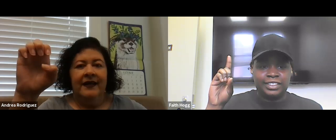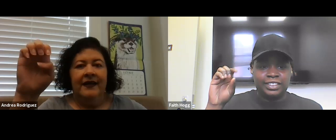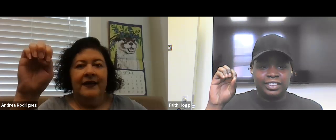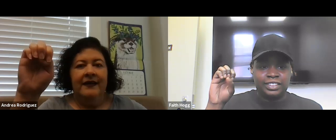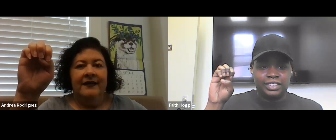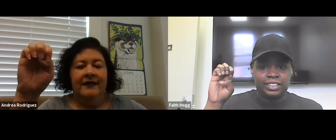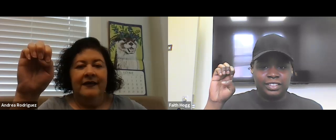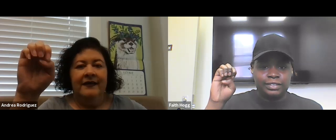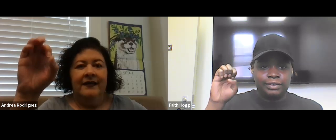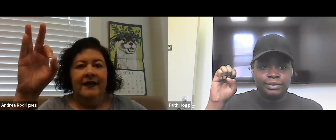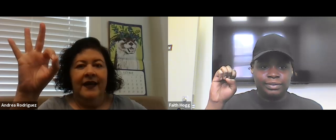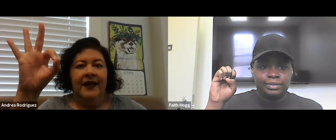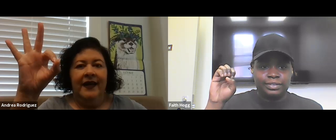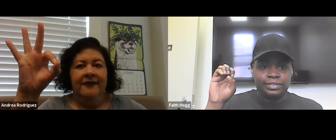E F.